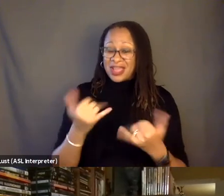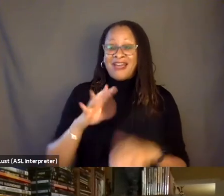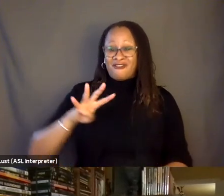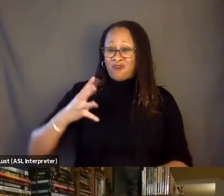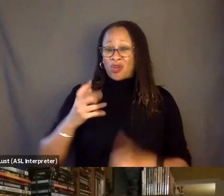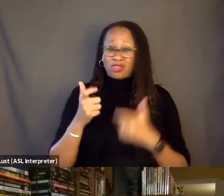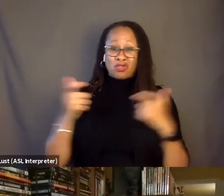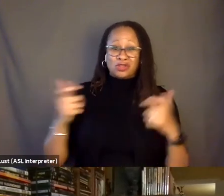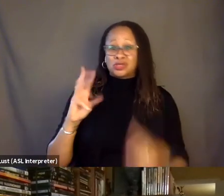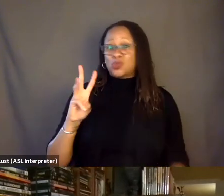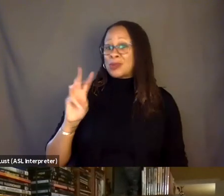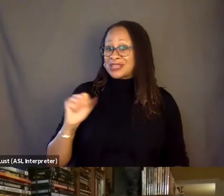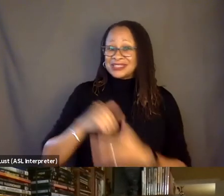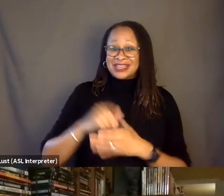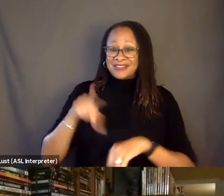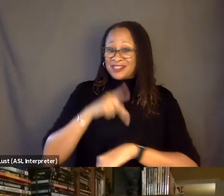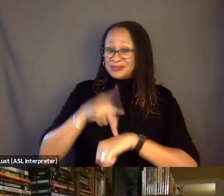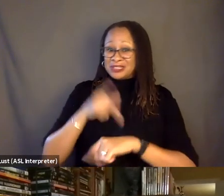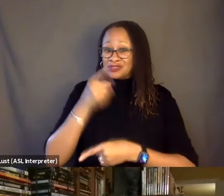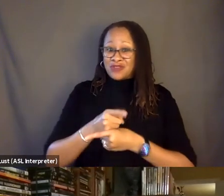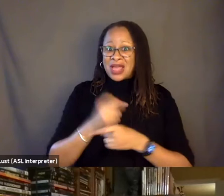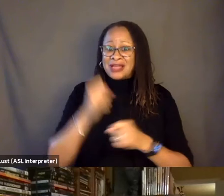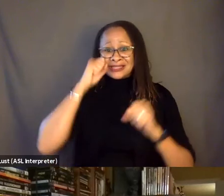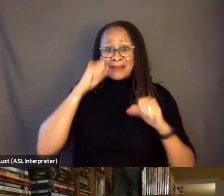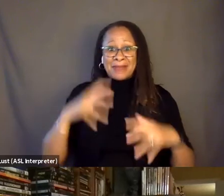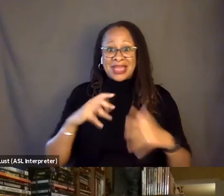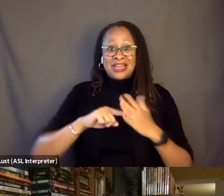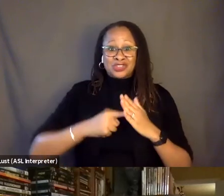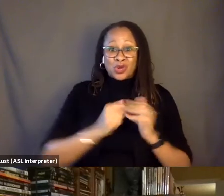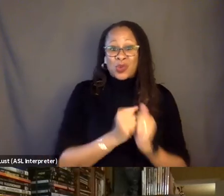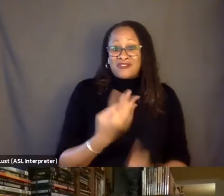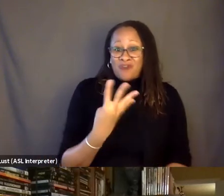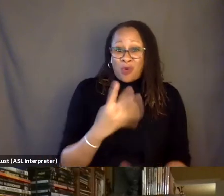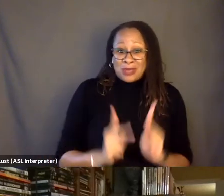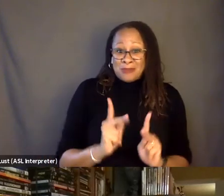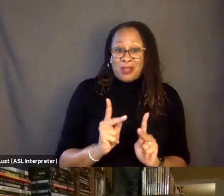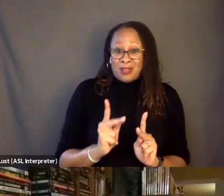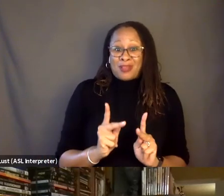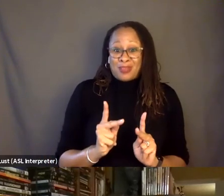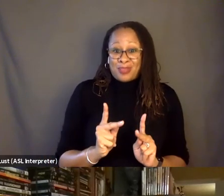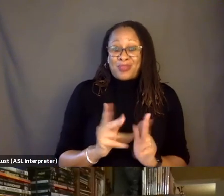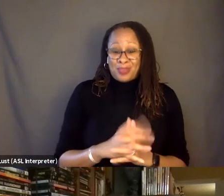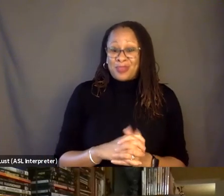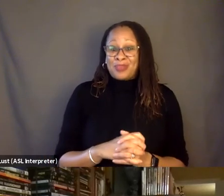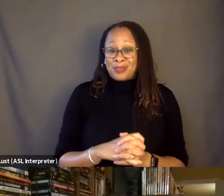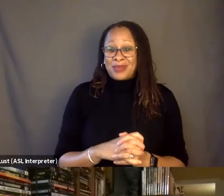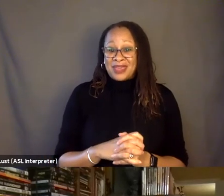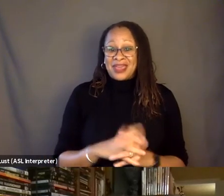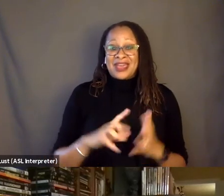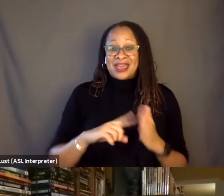website in the Philippines. That's amazing. You started with four people. Well, we started with four founders.